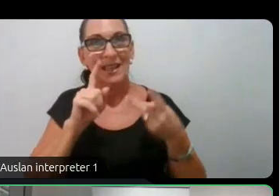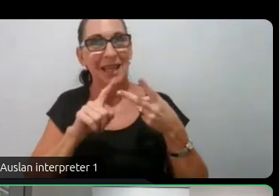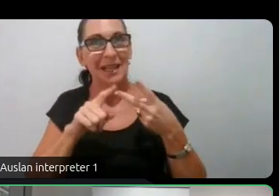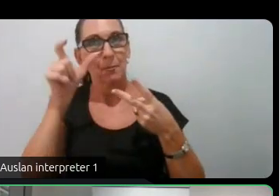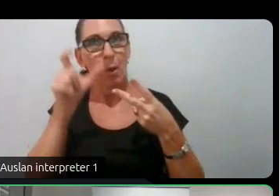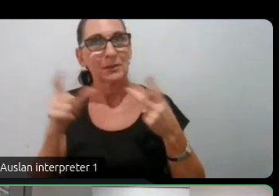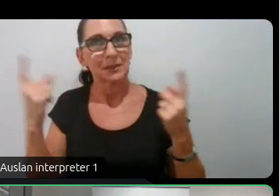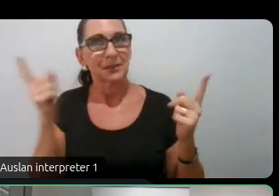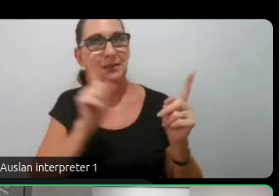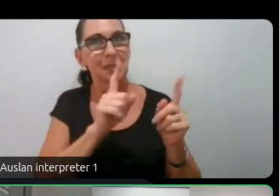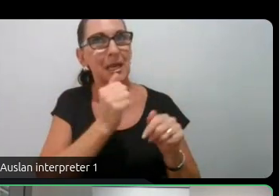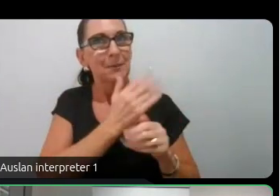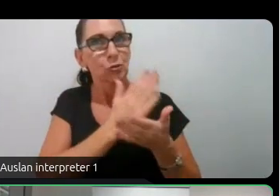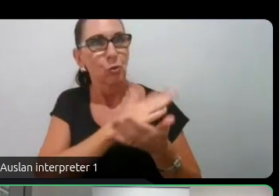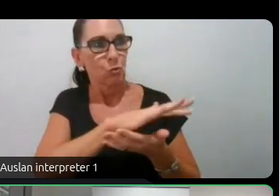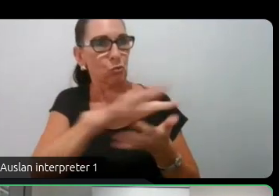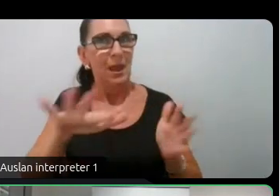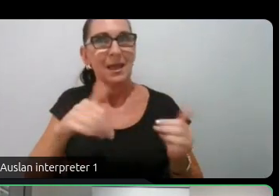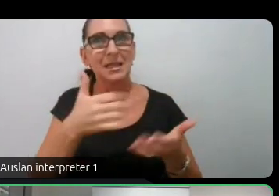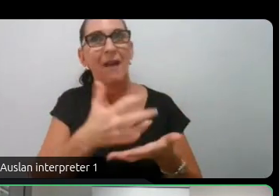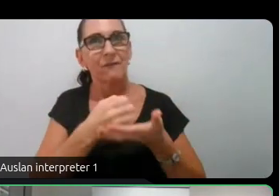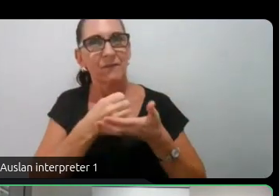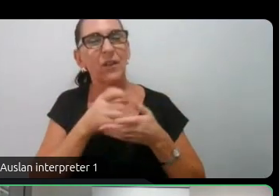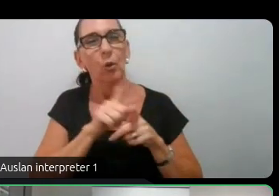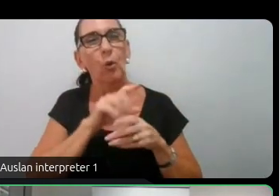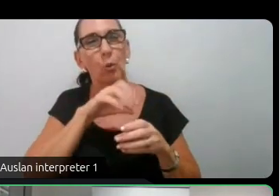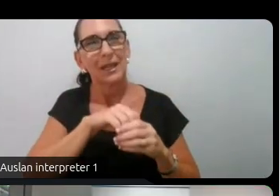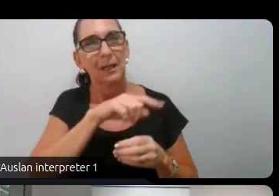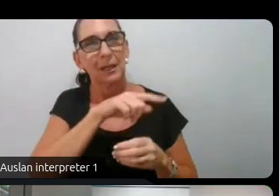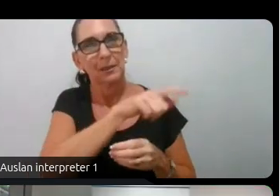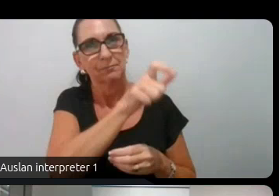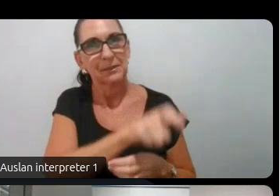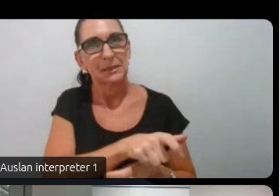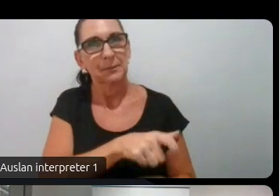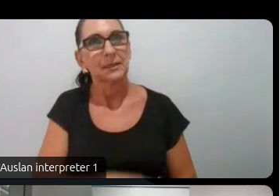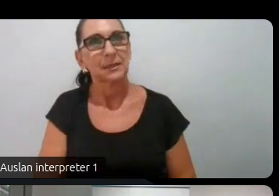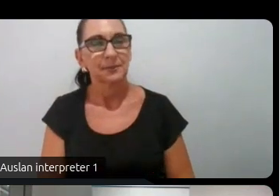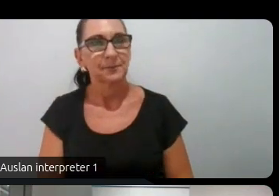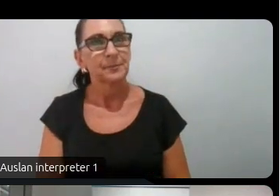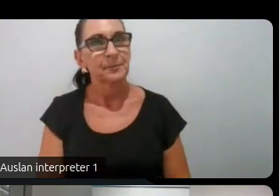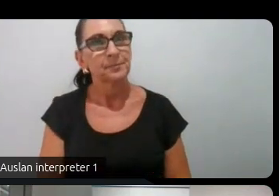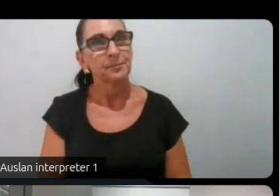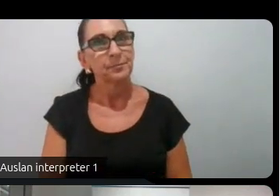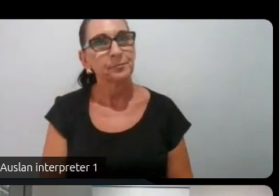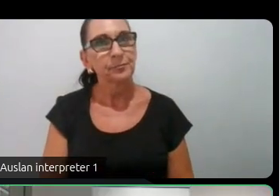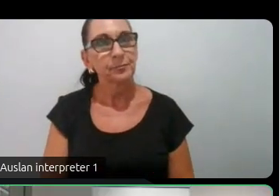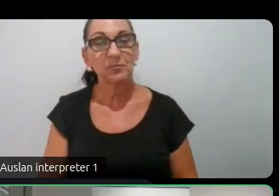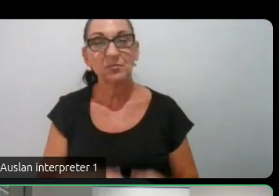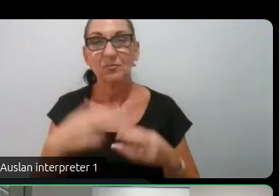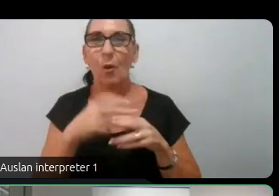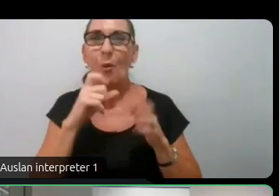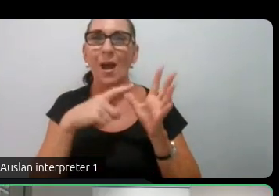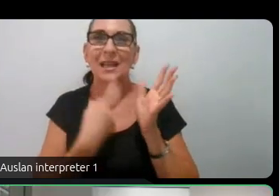safe and including the participant? Um, in terms of that career burnout factor, it's really helpful